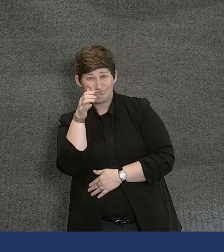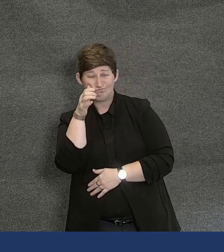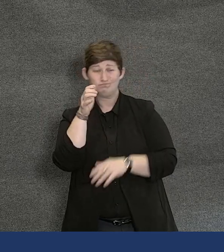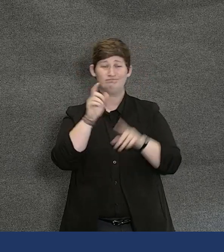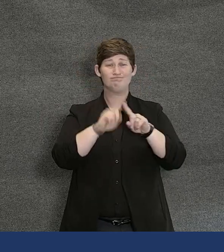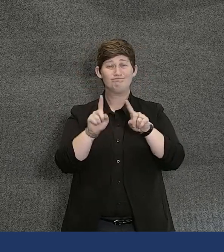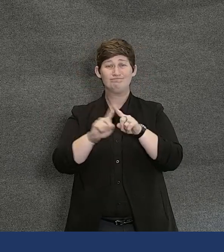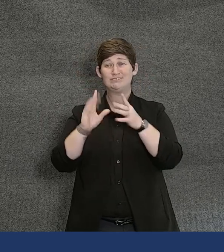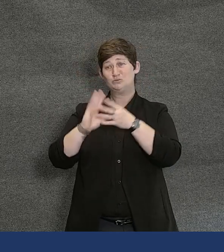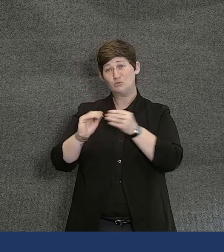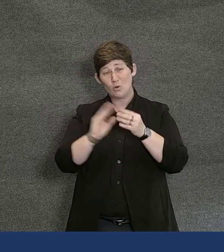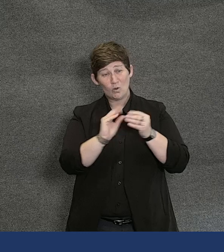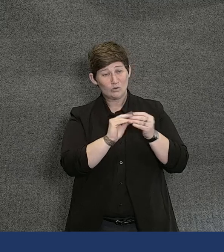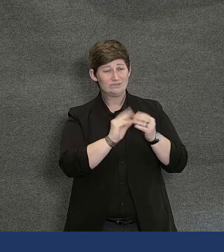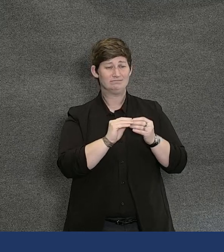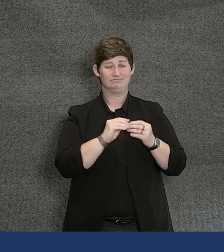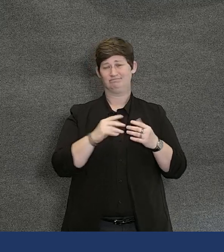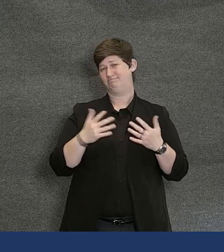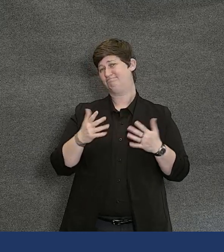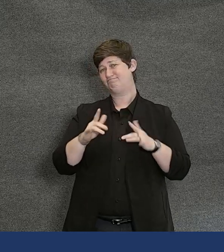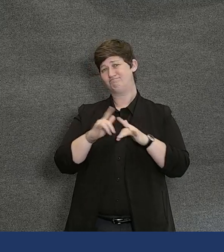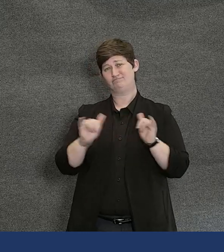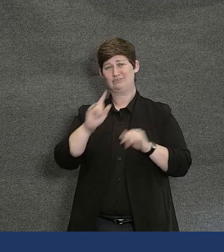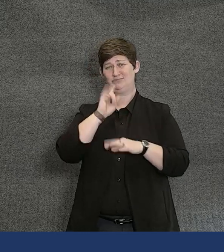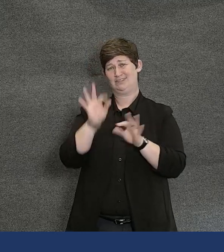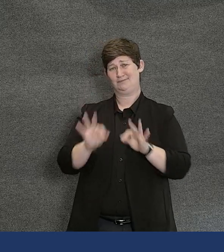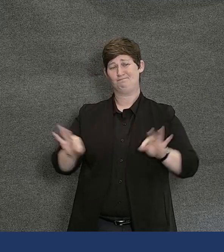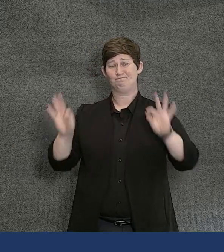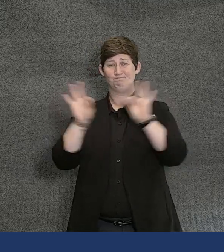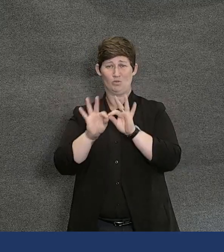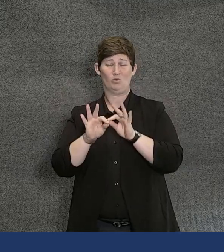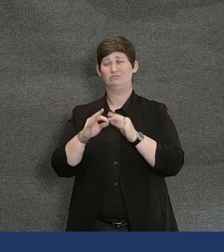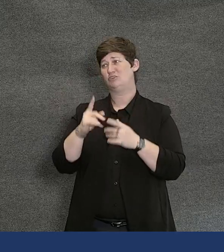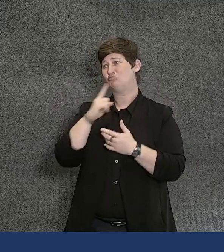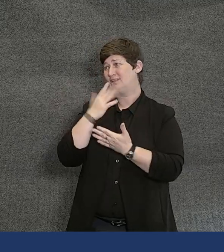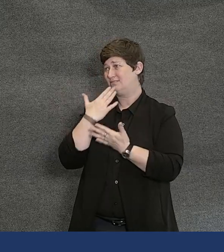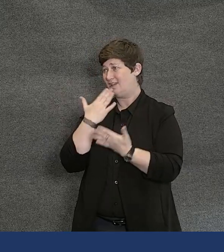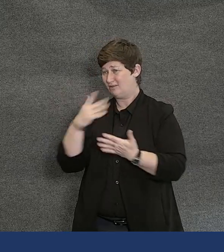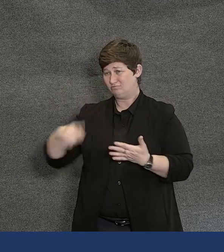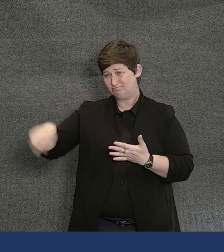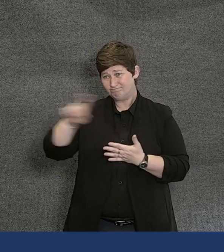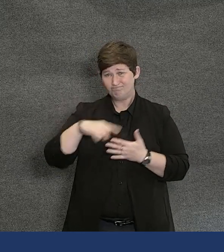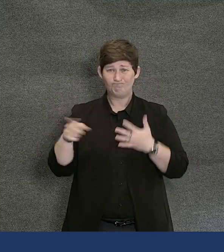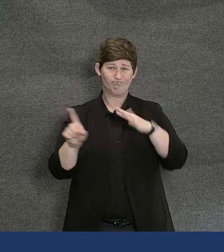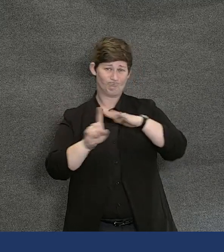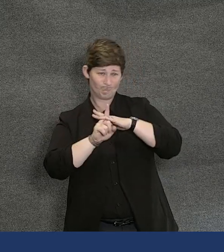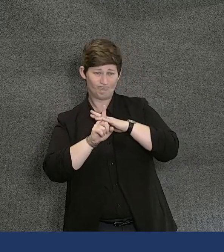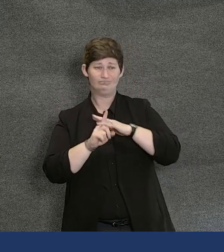but I think it's important that we thank them for coming because I know how busy your schedules are.